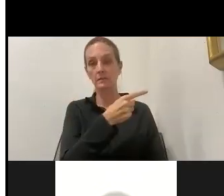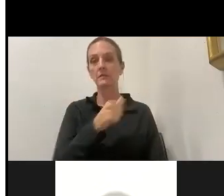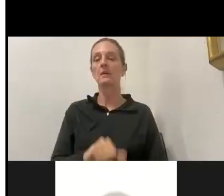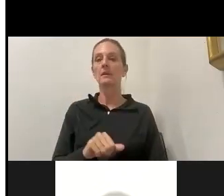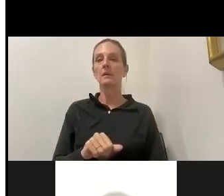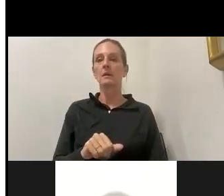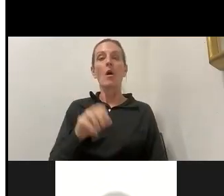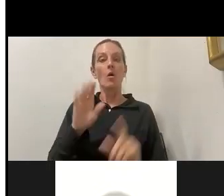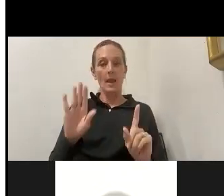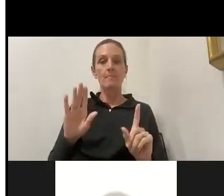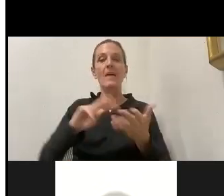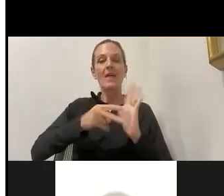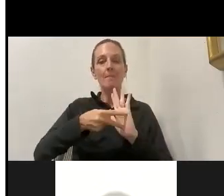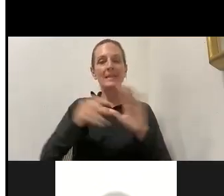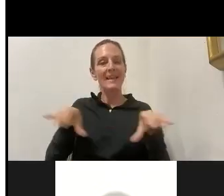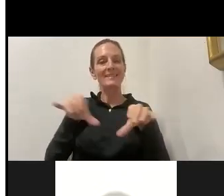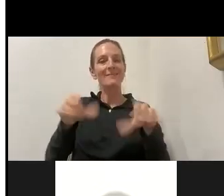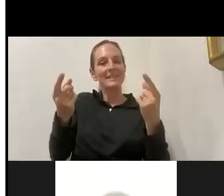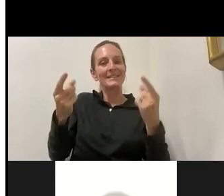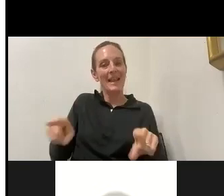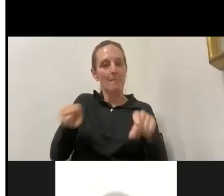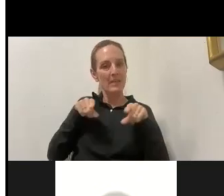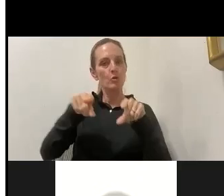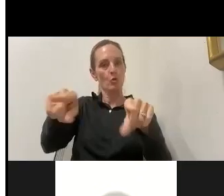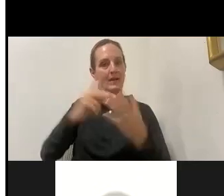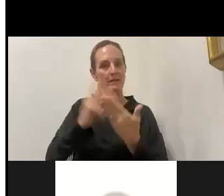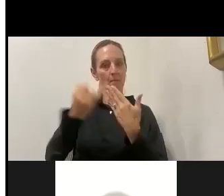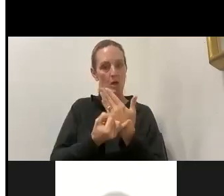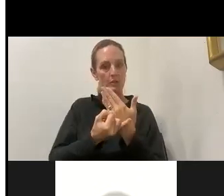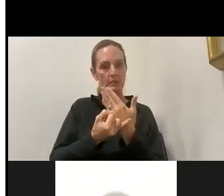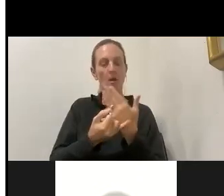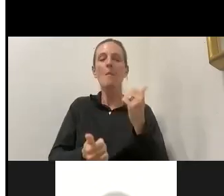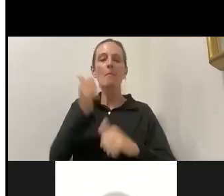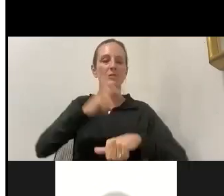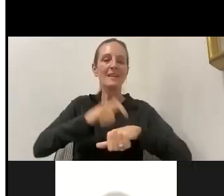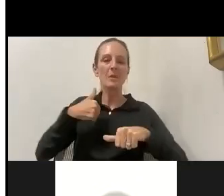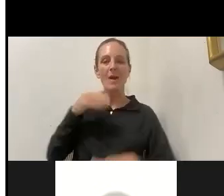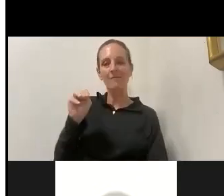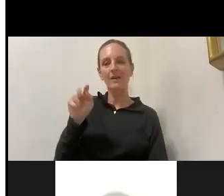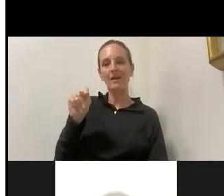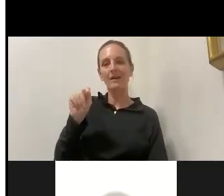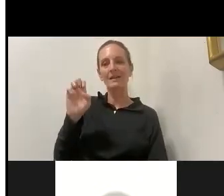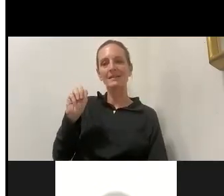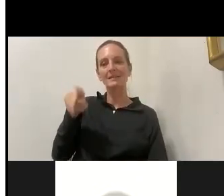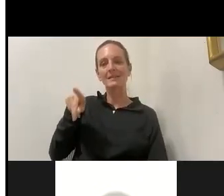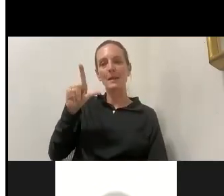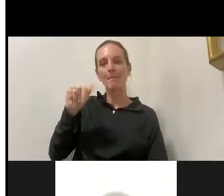place within your project. Generally, you will have a template that lists the activities, it